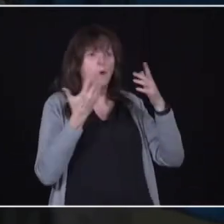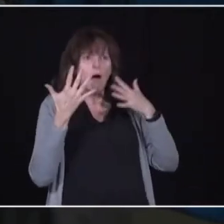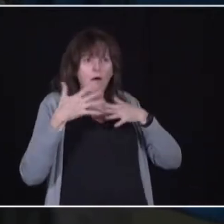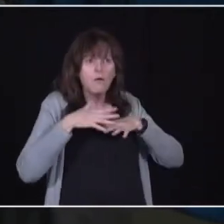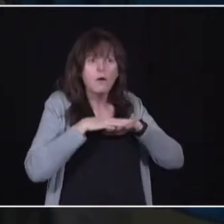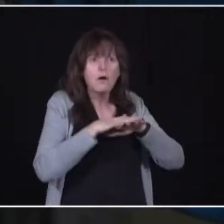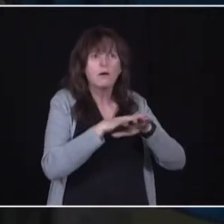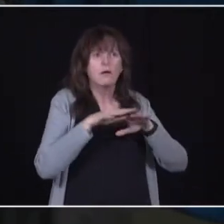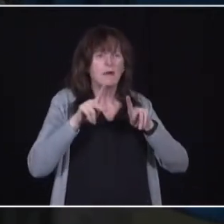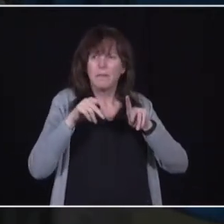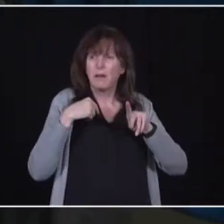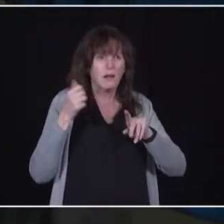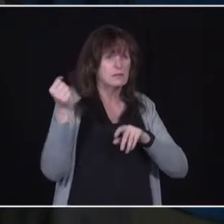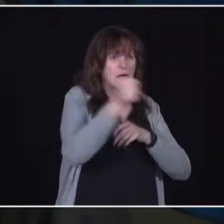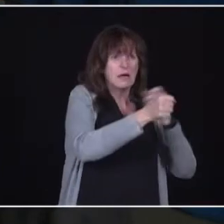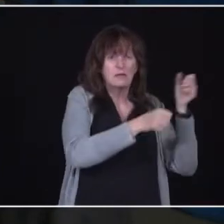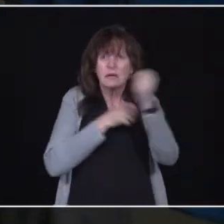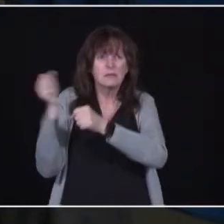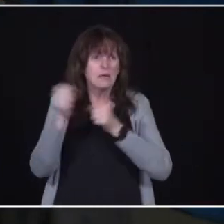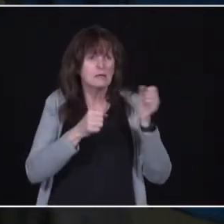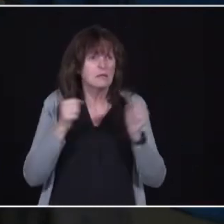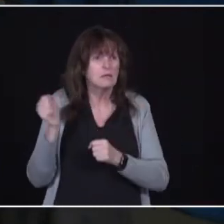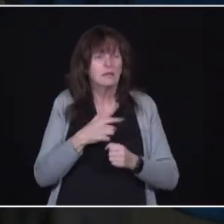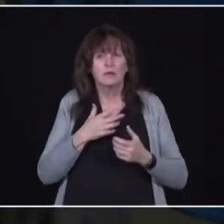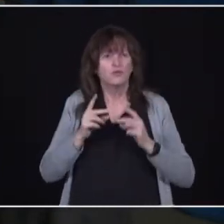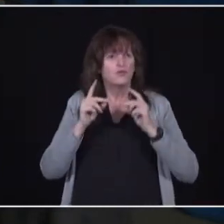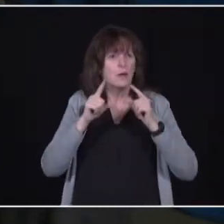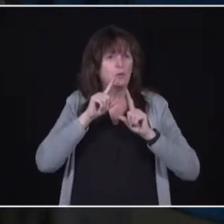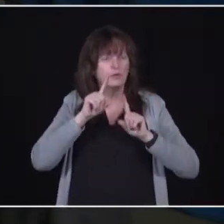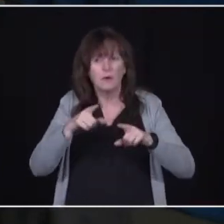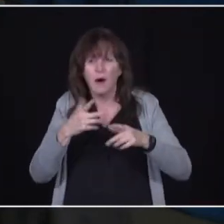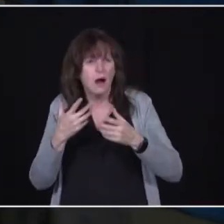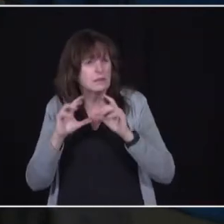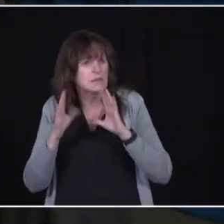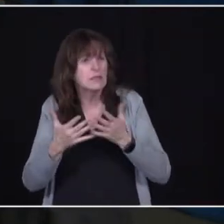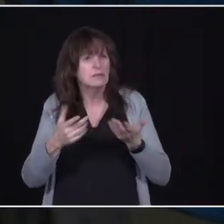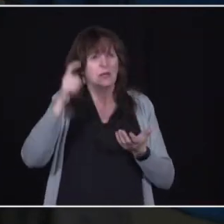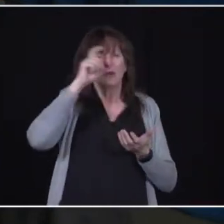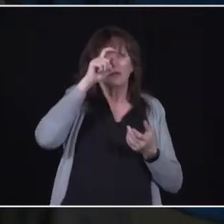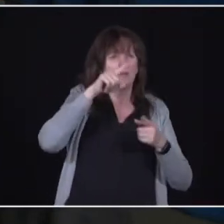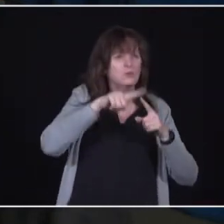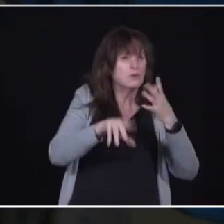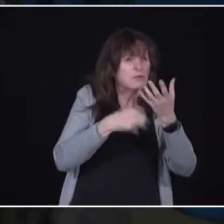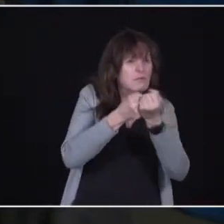response and so we were looking at ways to make sure our homes could receive the staffing